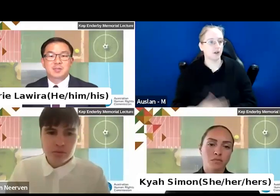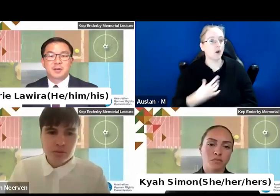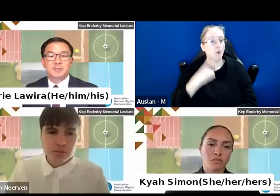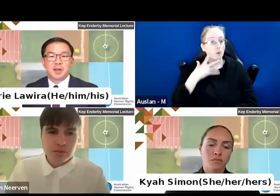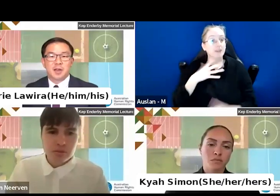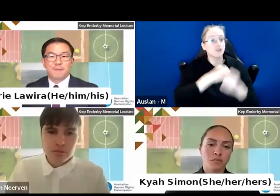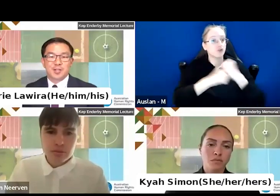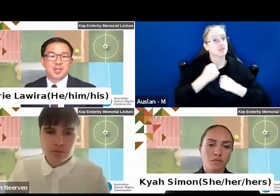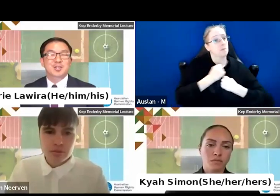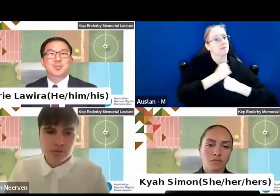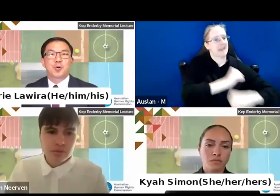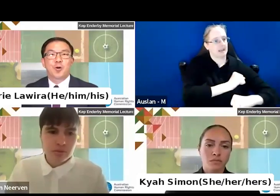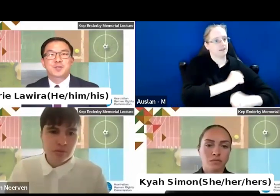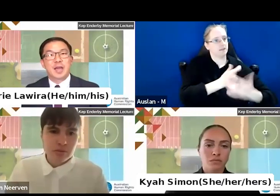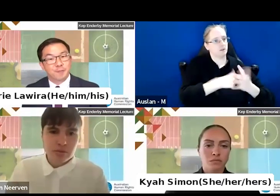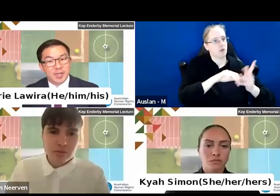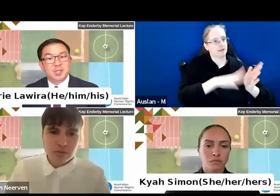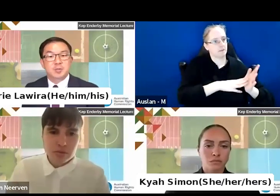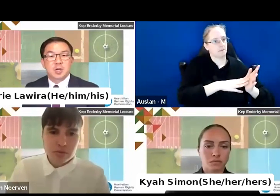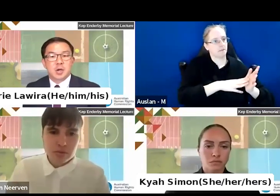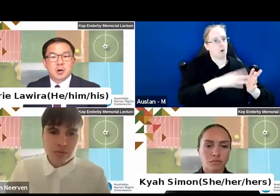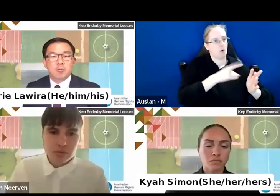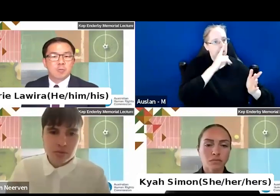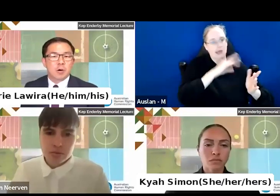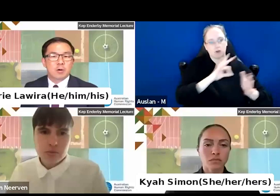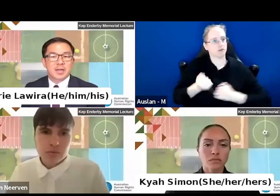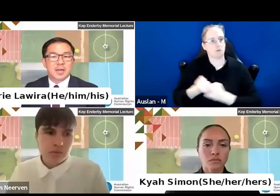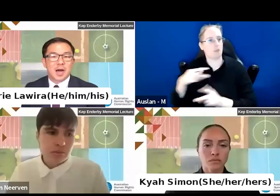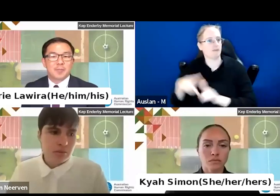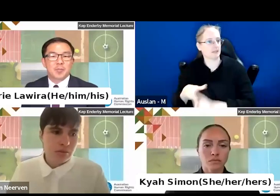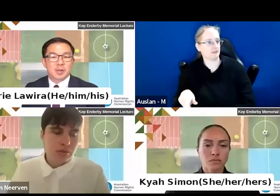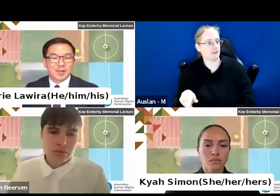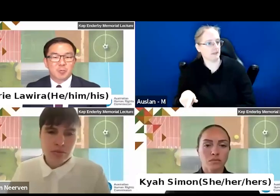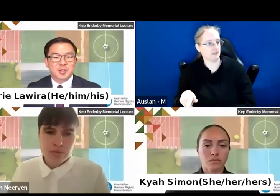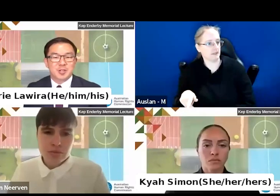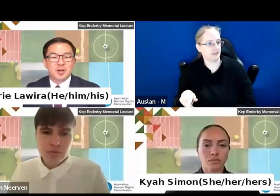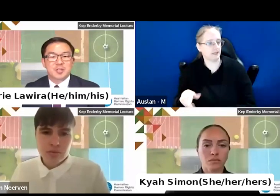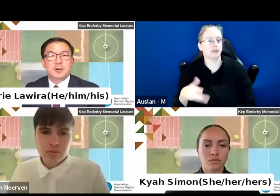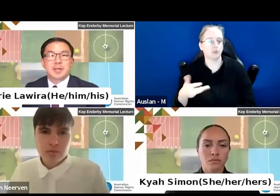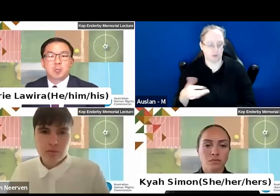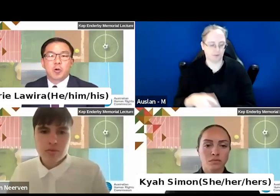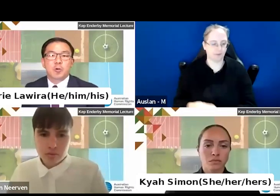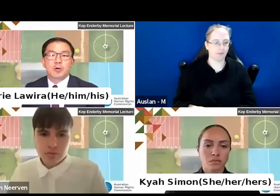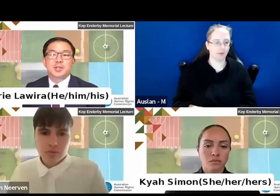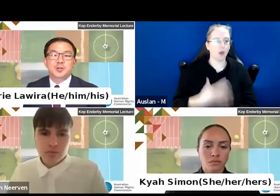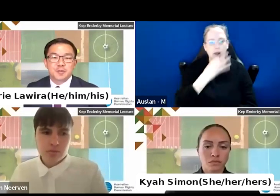instead of functioning to support, say, the victims. What role can. And then this question goes to, and what role can truth